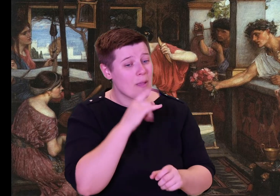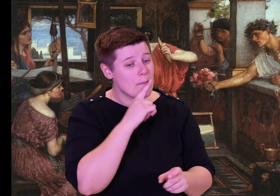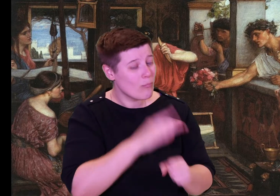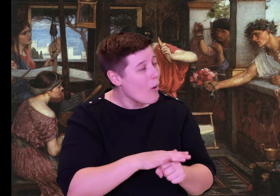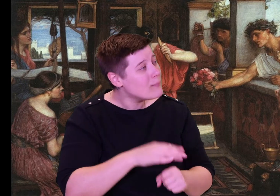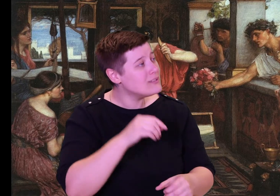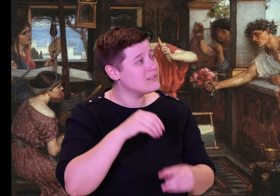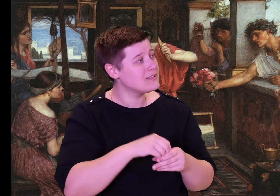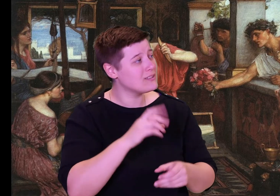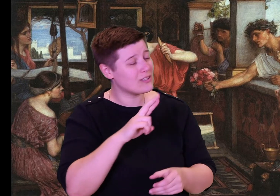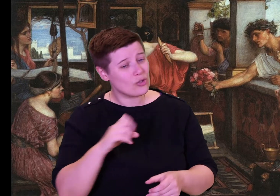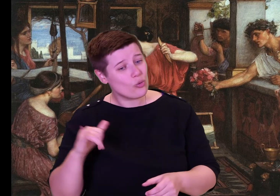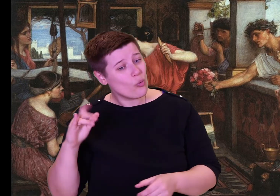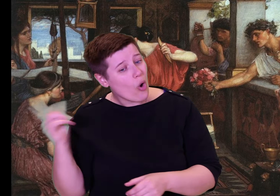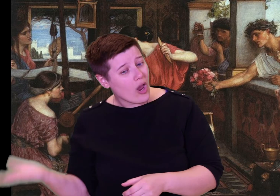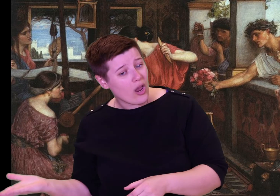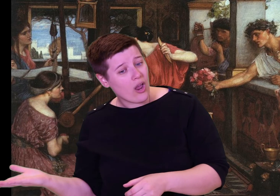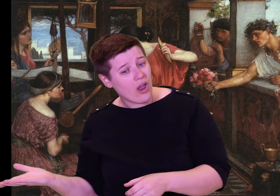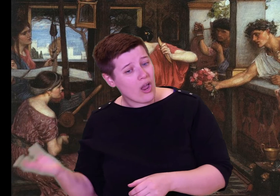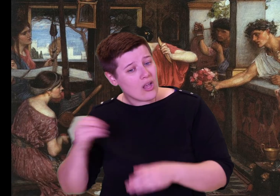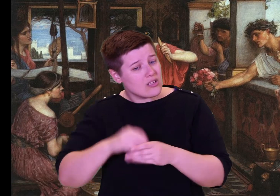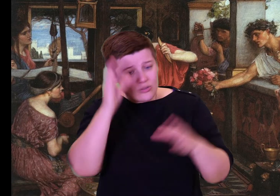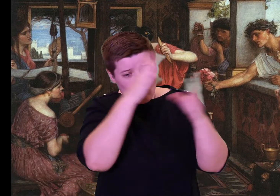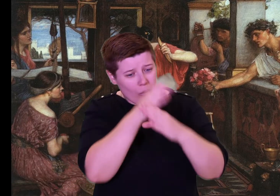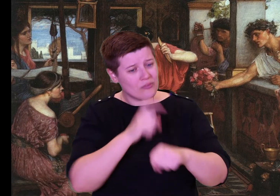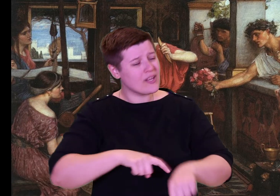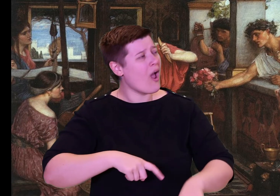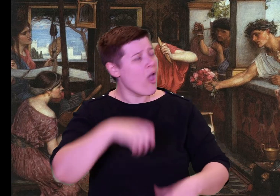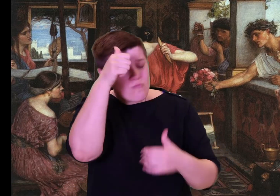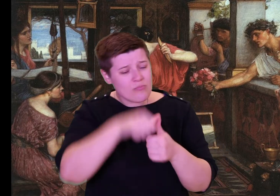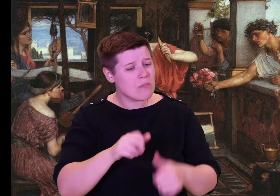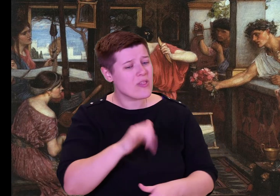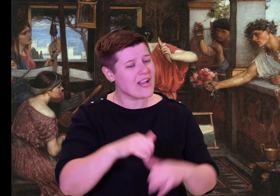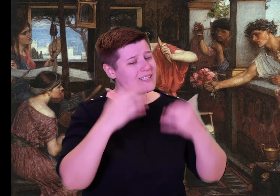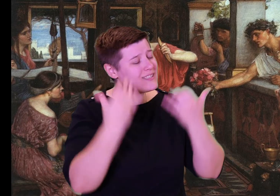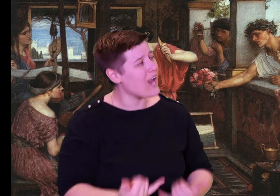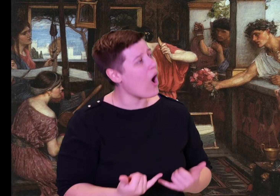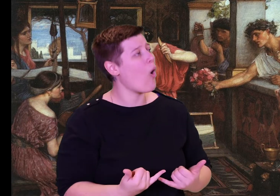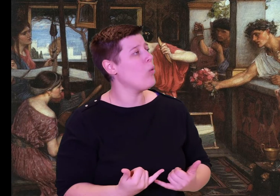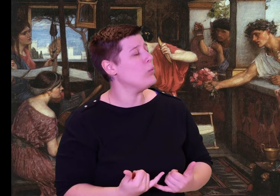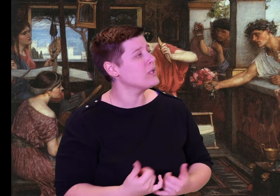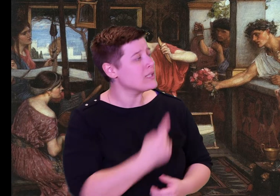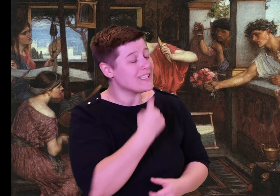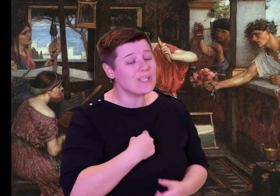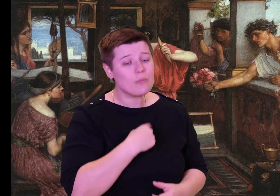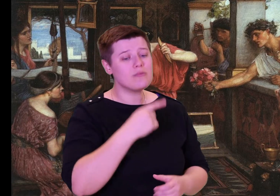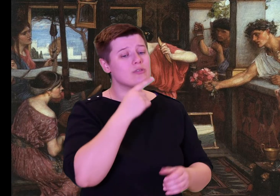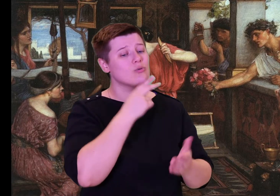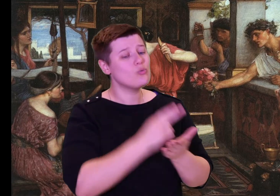in distant lands when we were sailing over misty seas, led by Achilles on a hunt